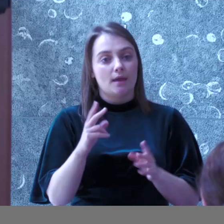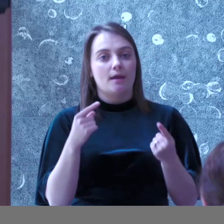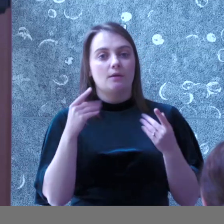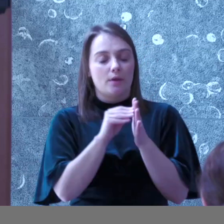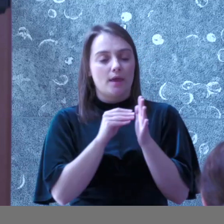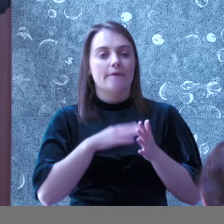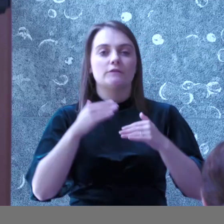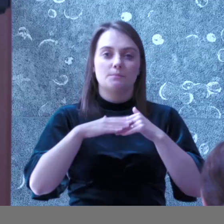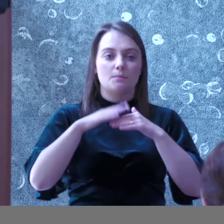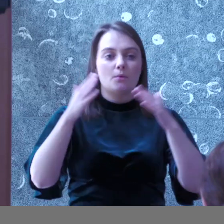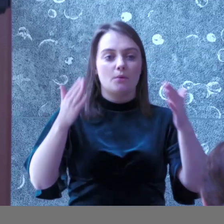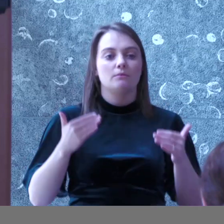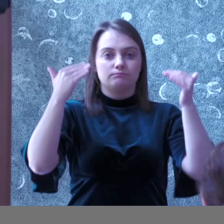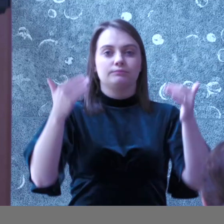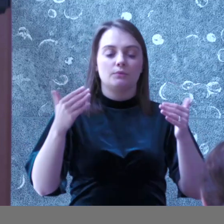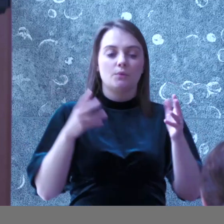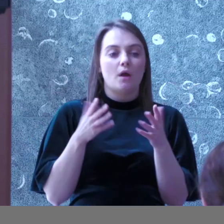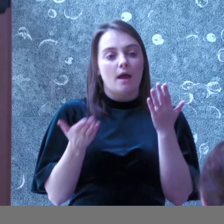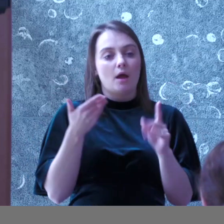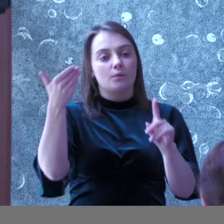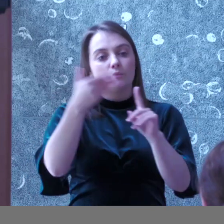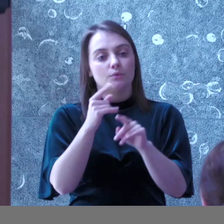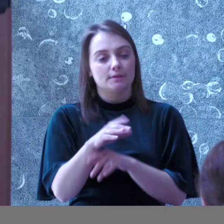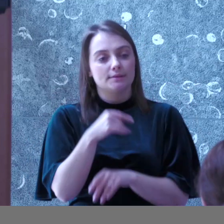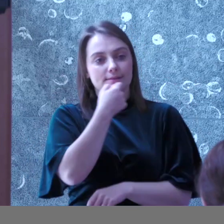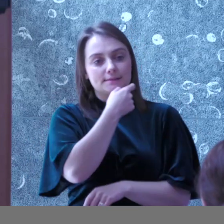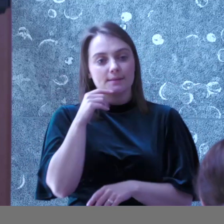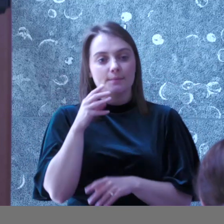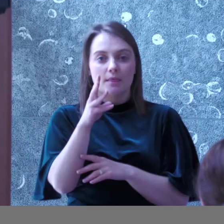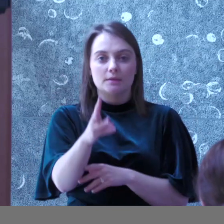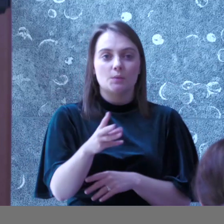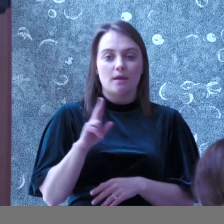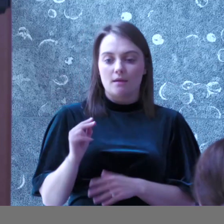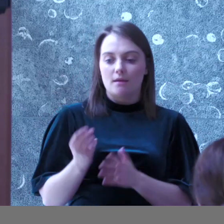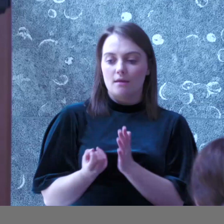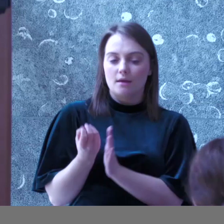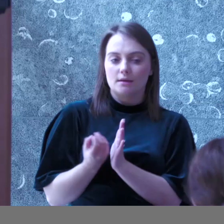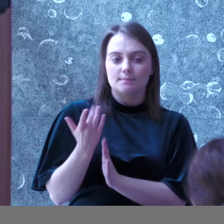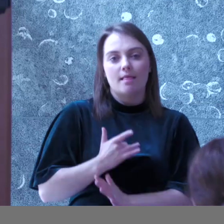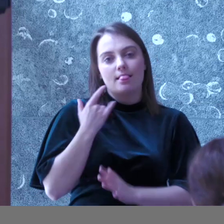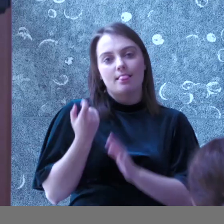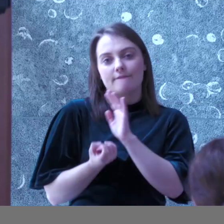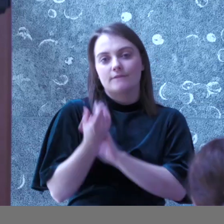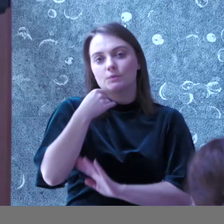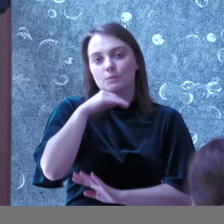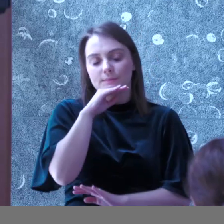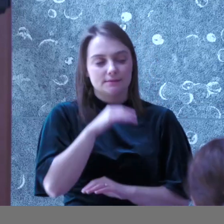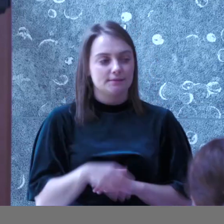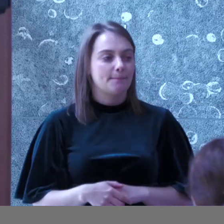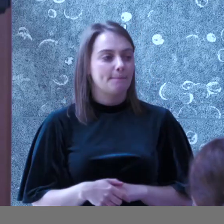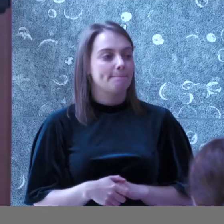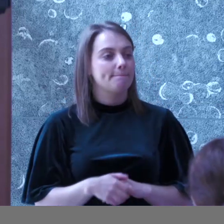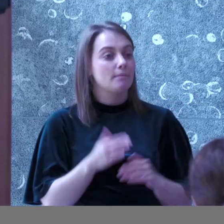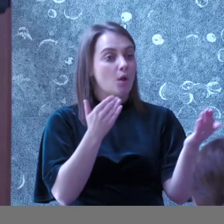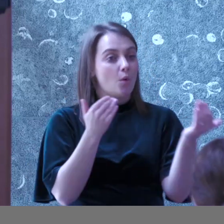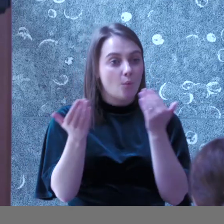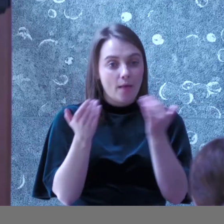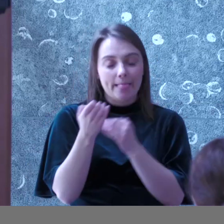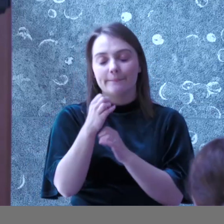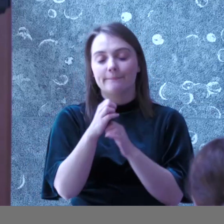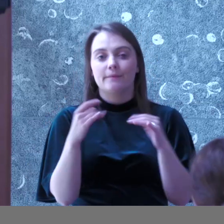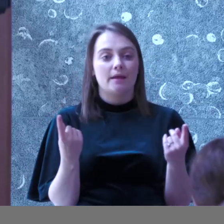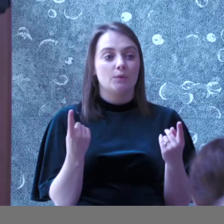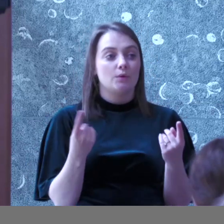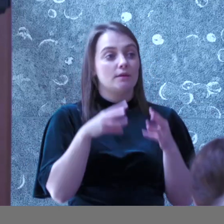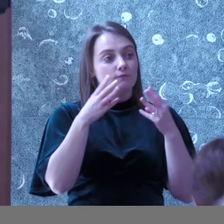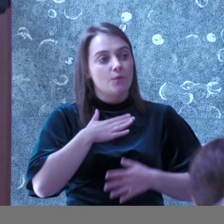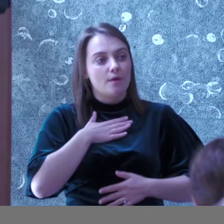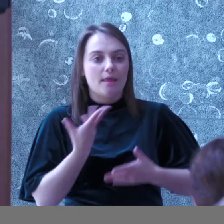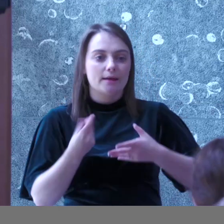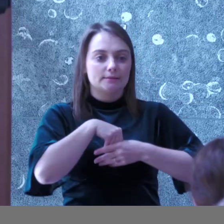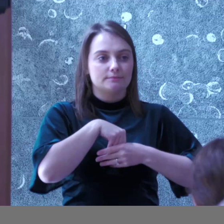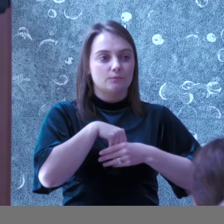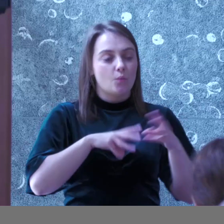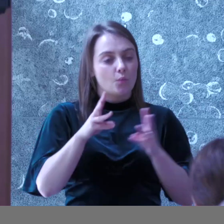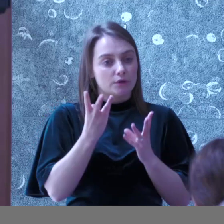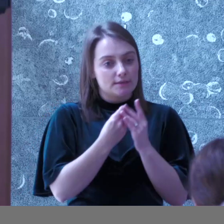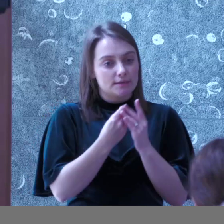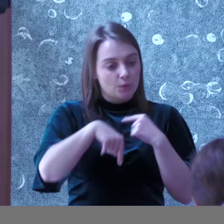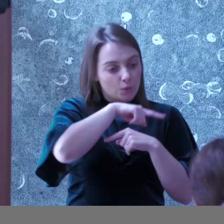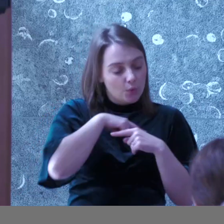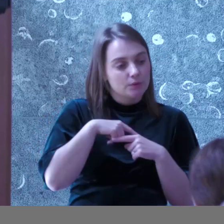what we do. So I welcome anybody to come and work with us, we're looking for people with